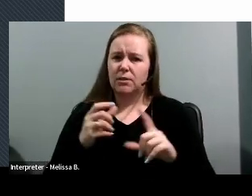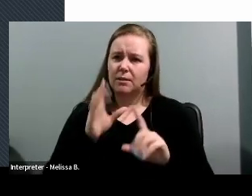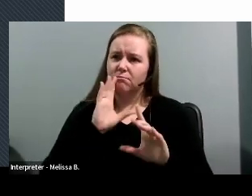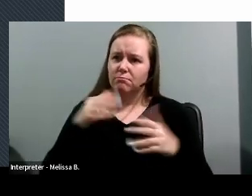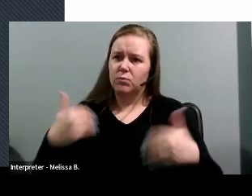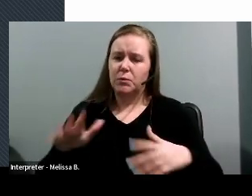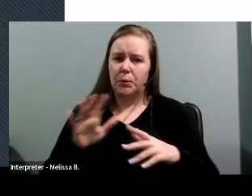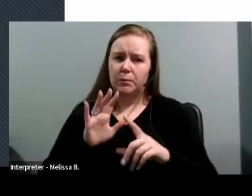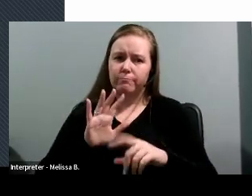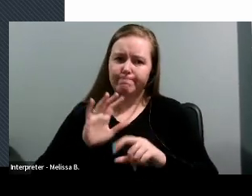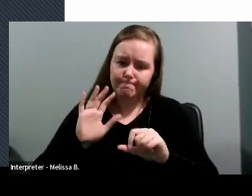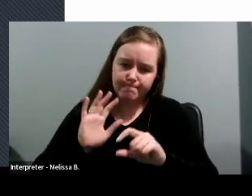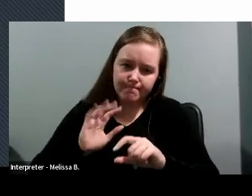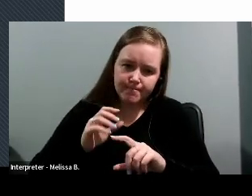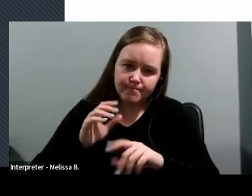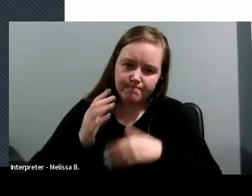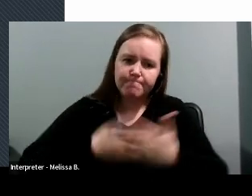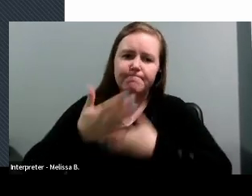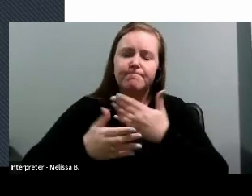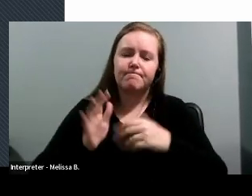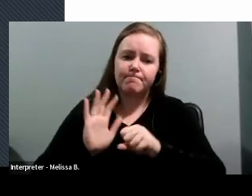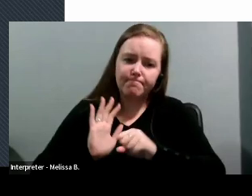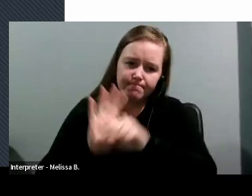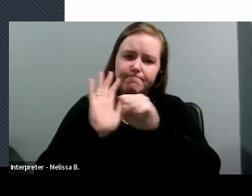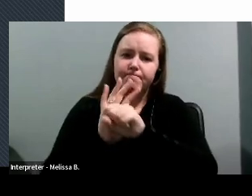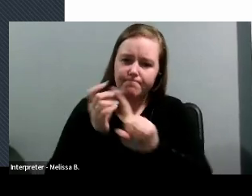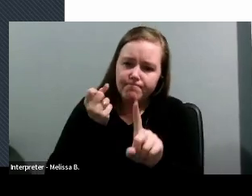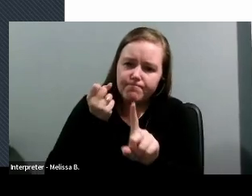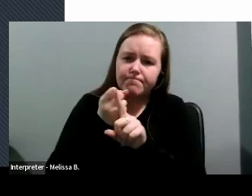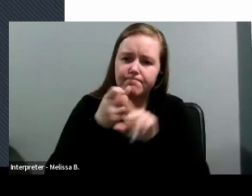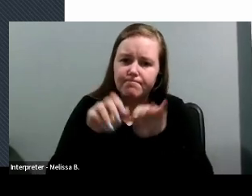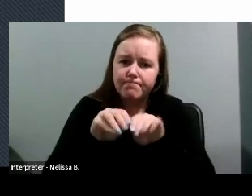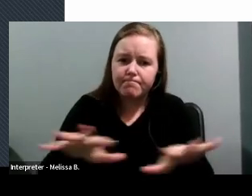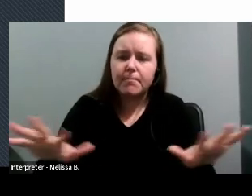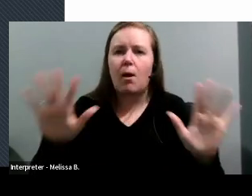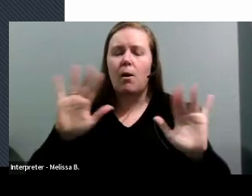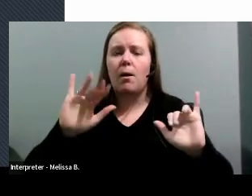Shannon Spencer (she/her): Shapes policies and investments and programs.